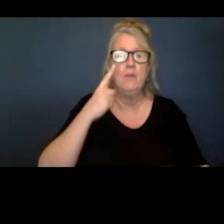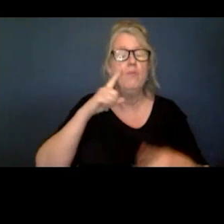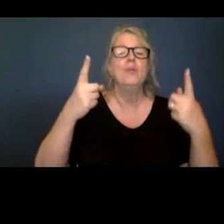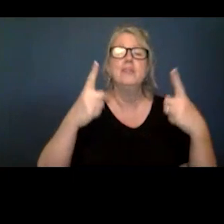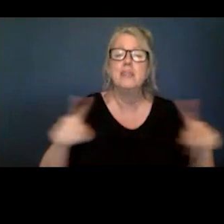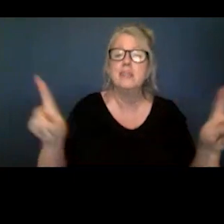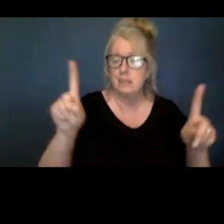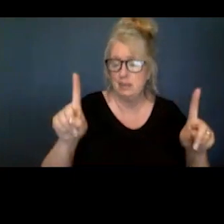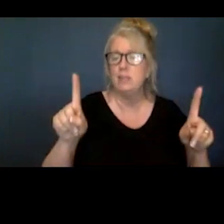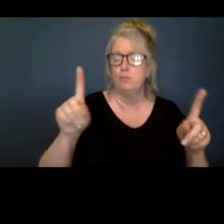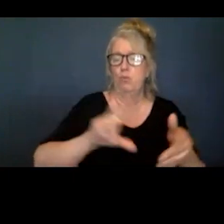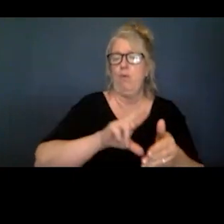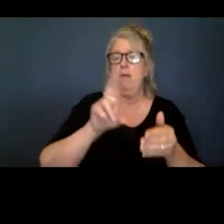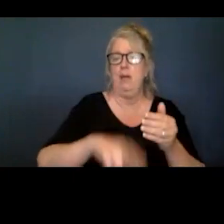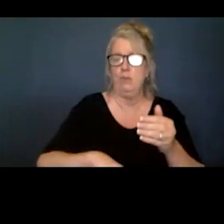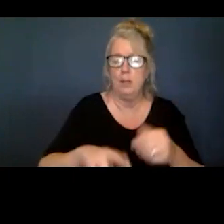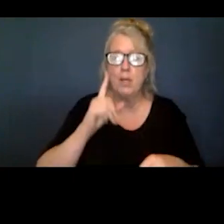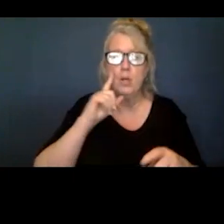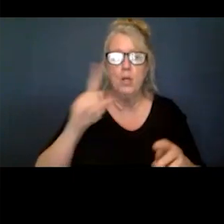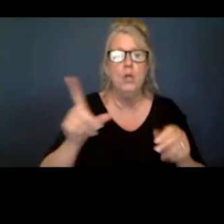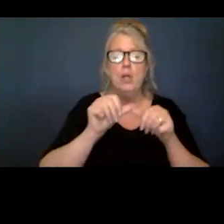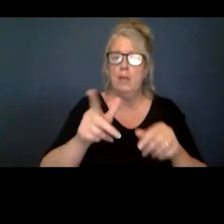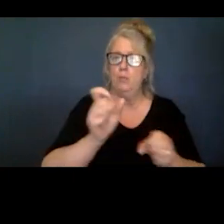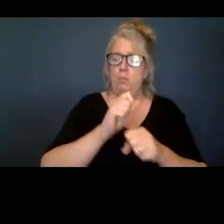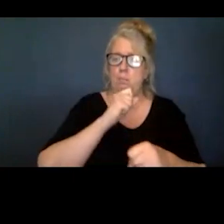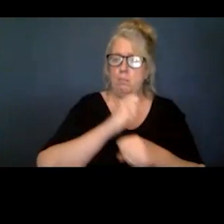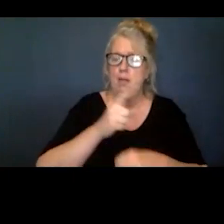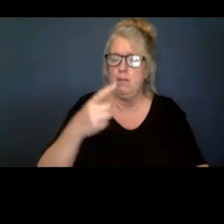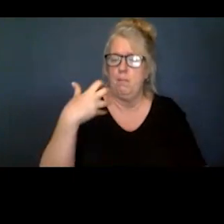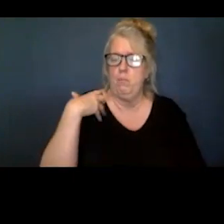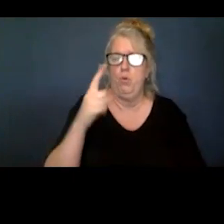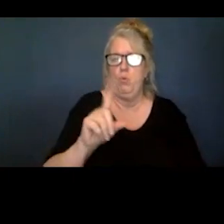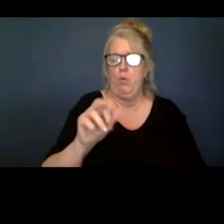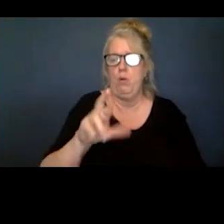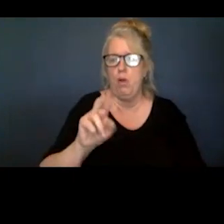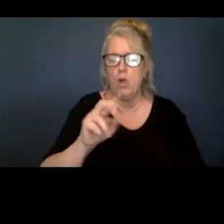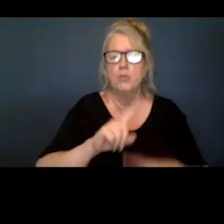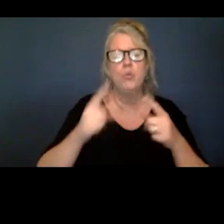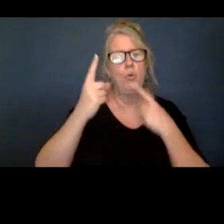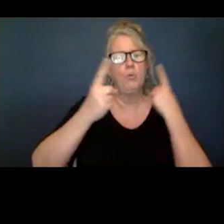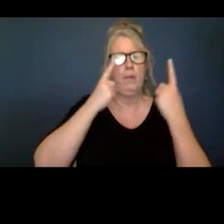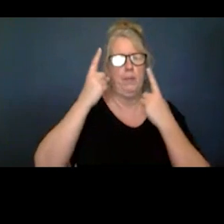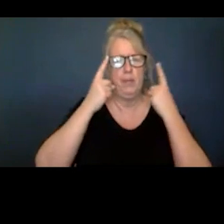outcome. Learn to meet the employer where they are at. Think of it this way. Employers think